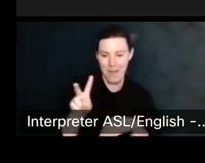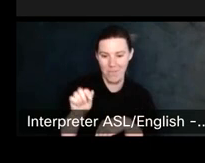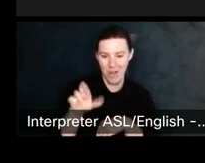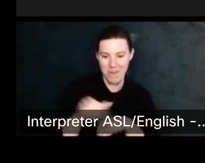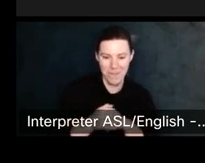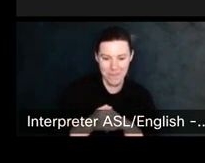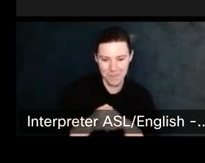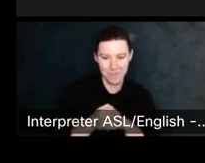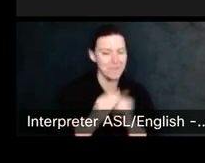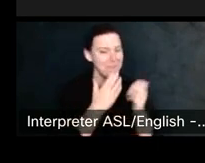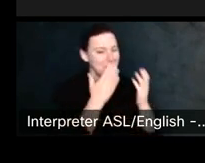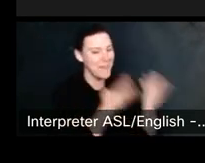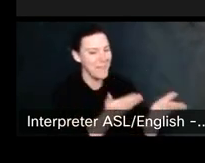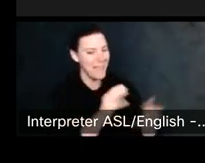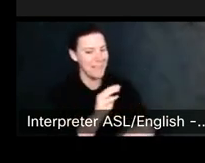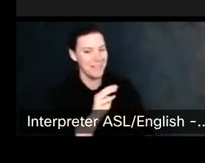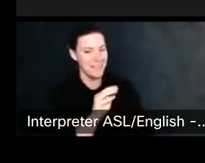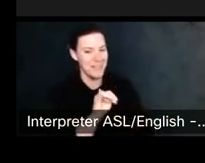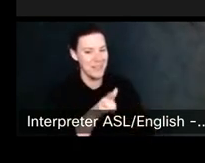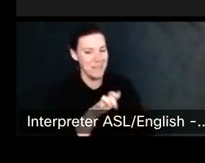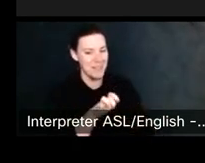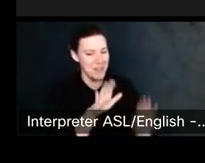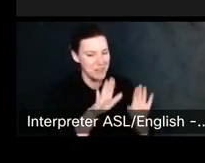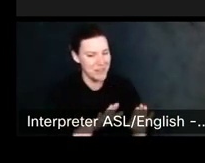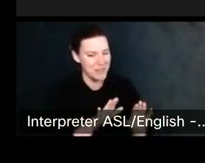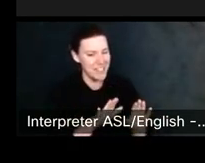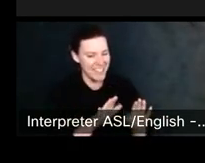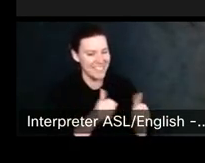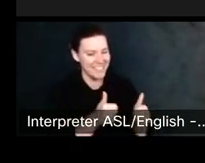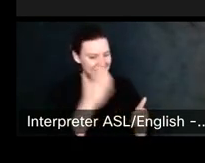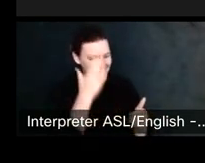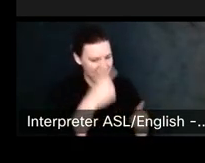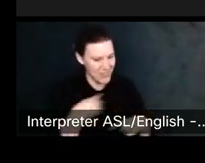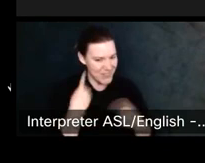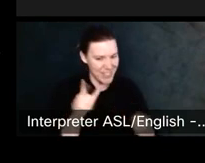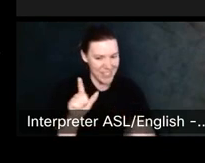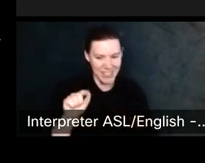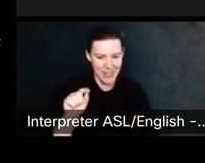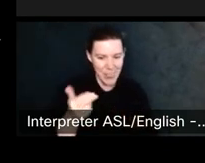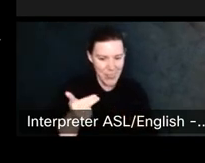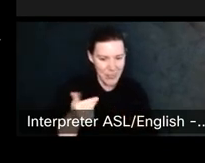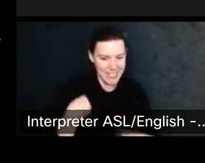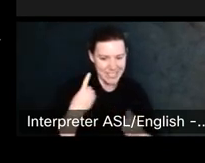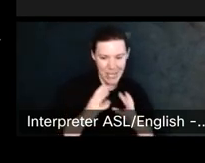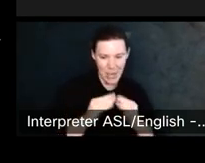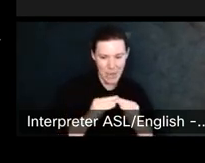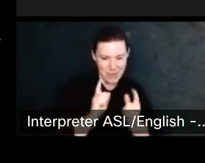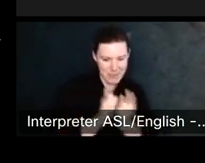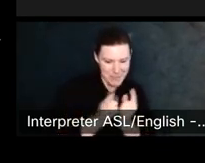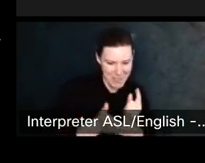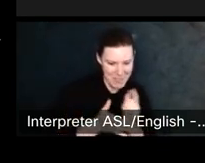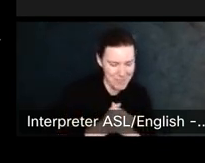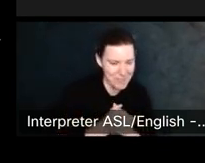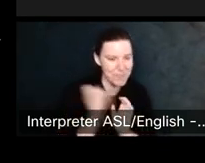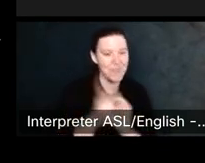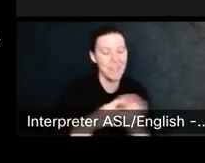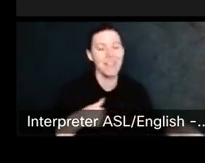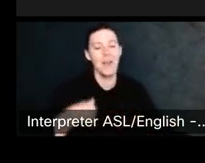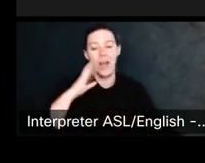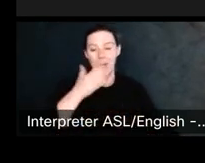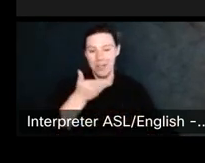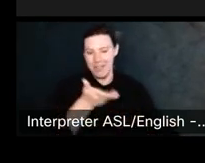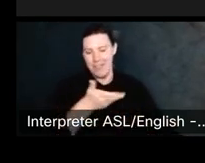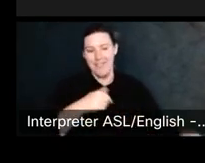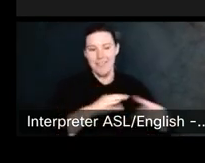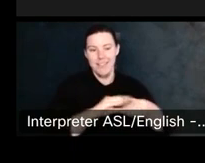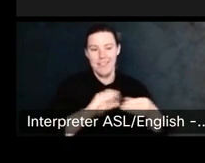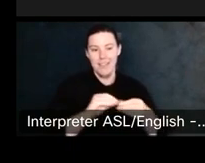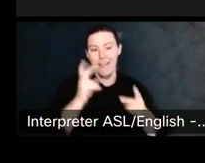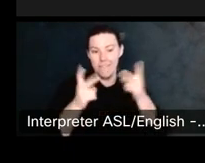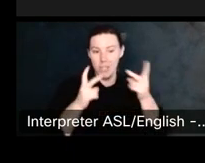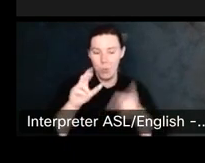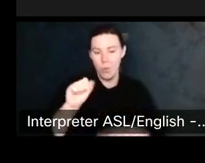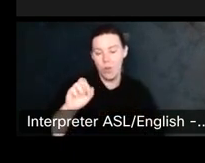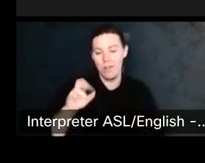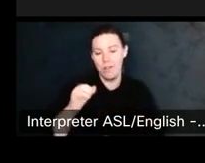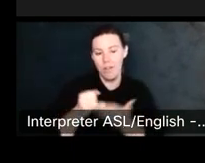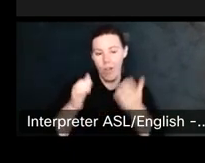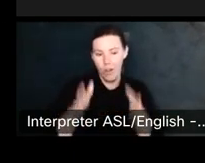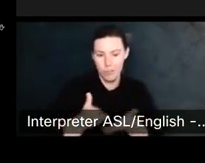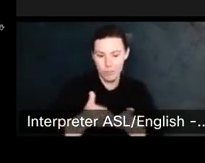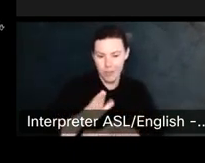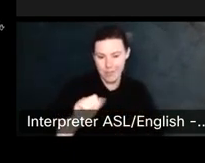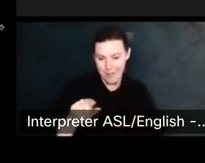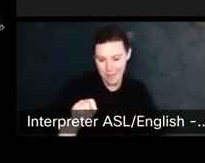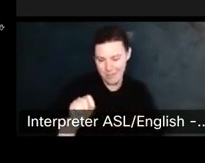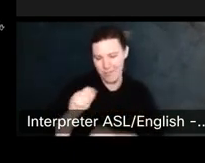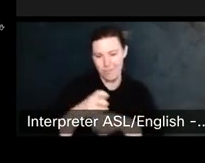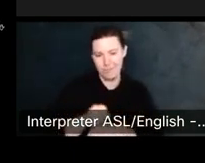So, I'm going to talk briefly about the visual artists Rights Act, or otherwise known as Barra and I'm doing so as a, I teach museum lot at the University of Washington for our museum studies program. So, next slide please. next slide please